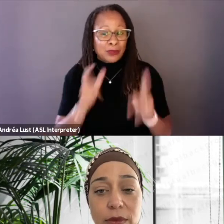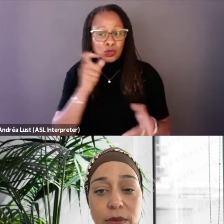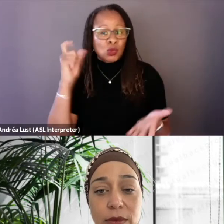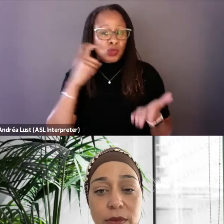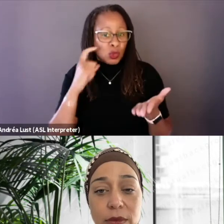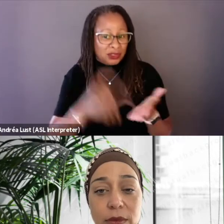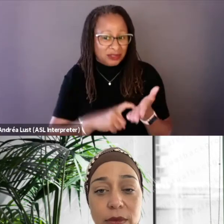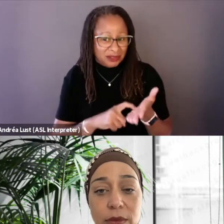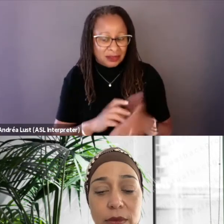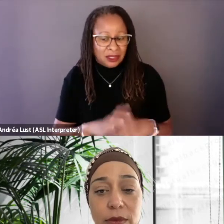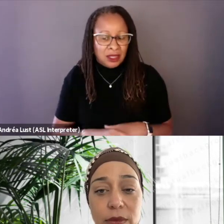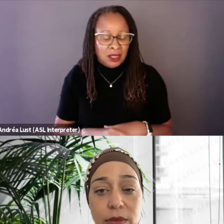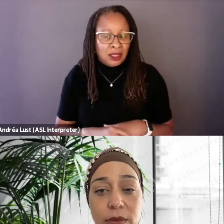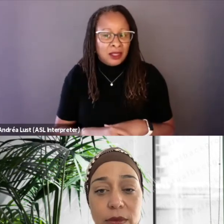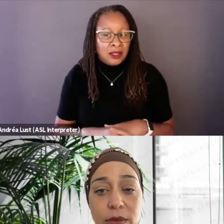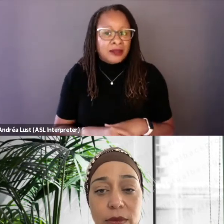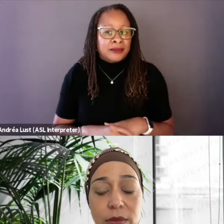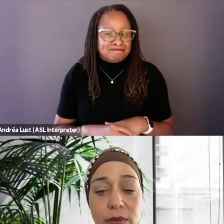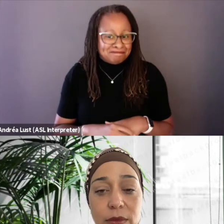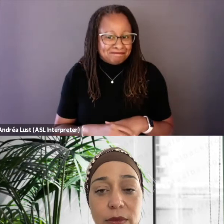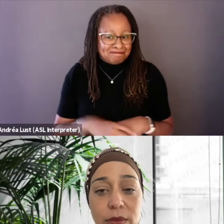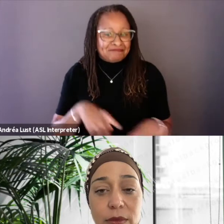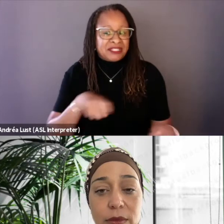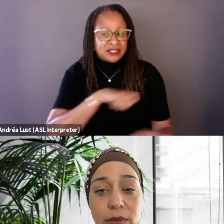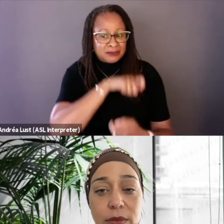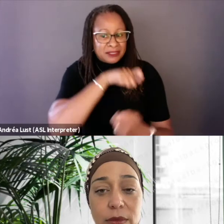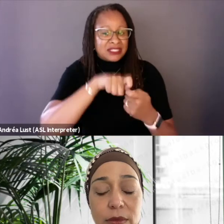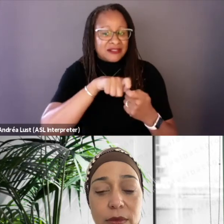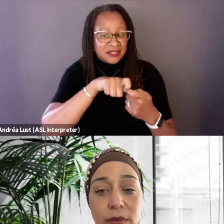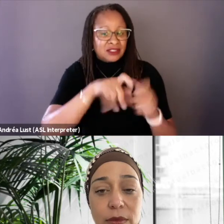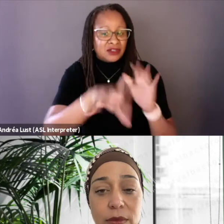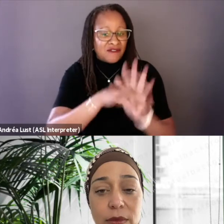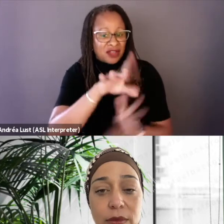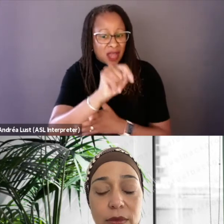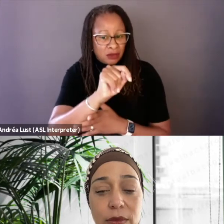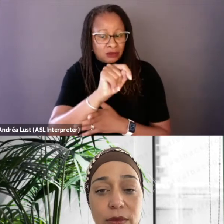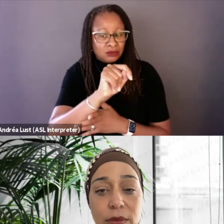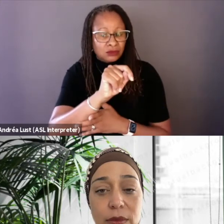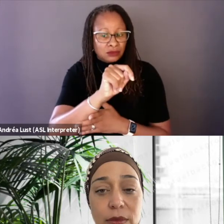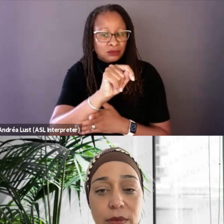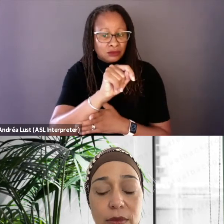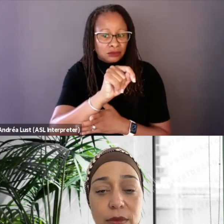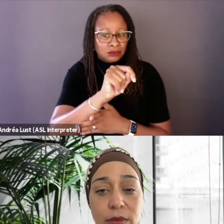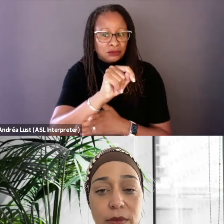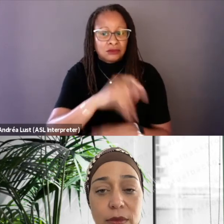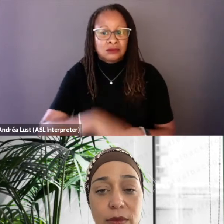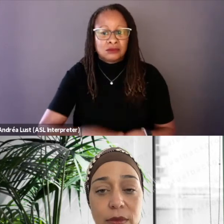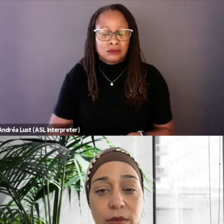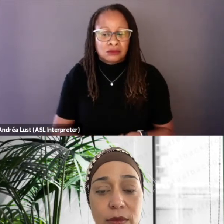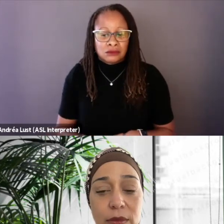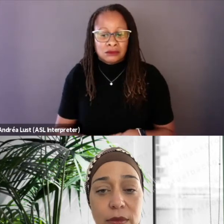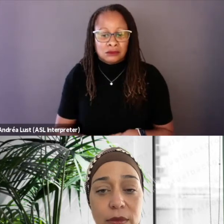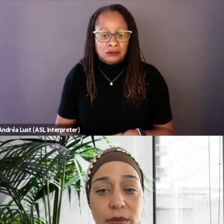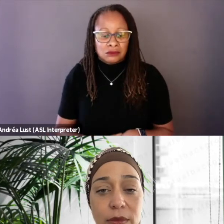Like there are specifics that you find out about it, like it's easy for all of us not to know